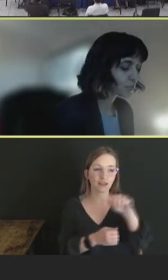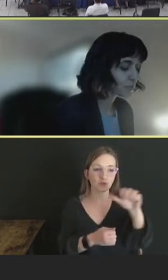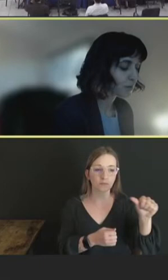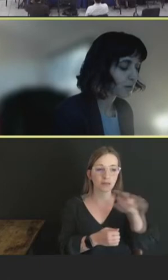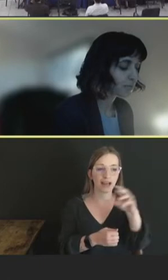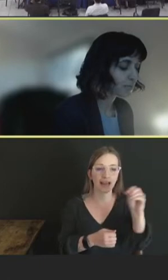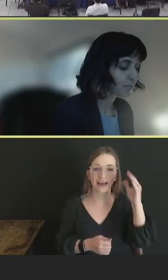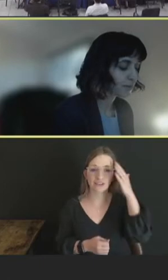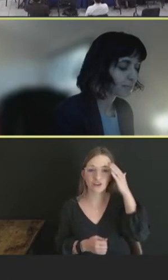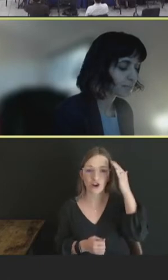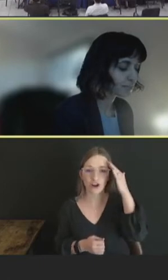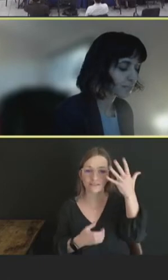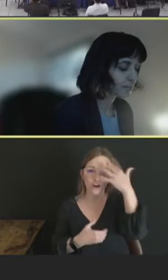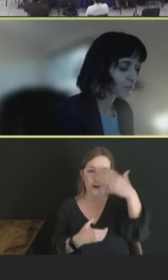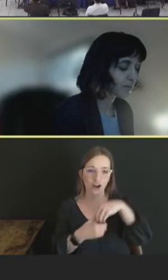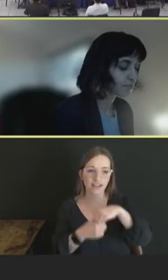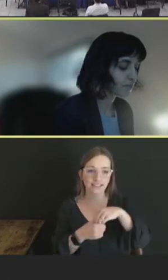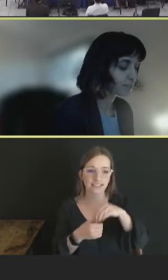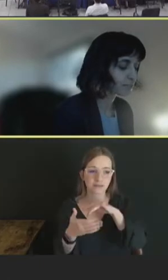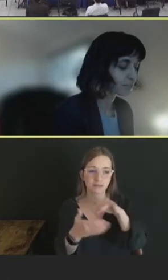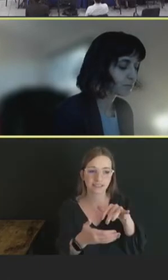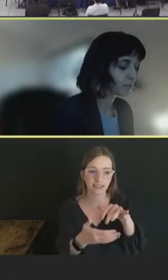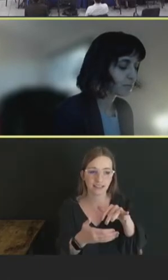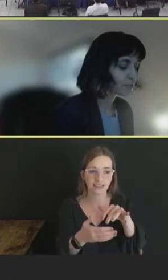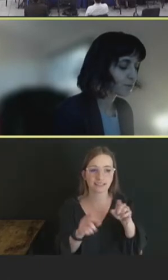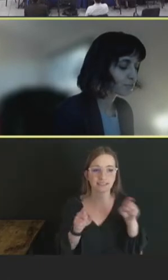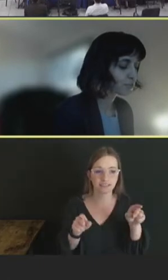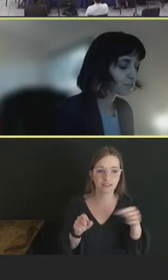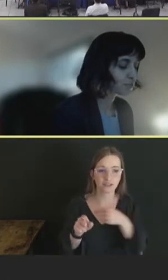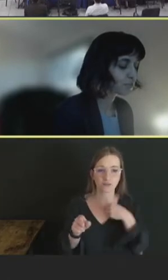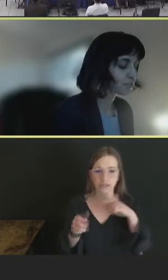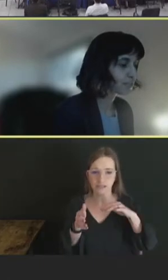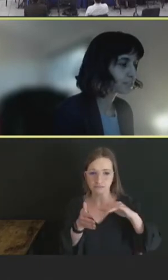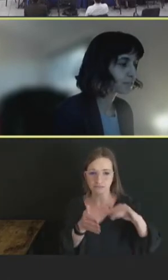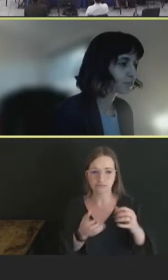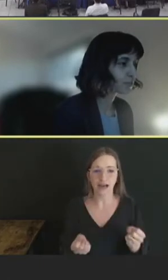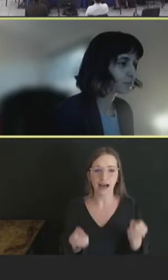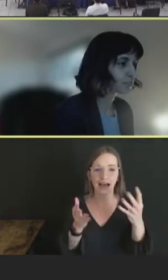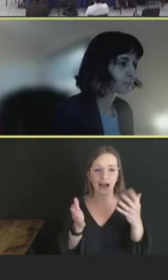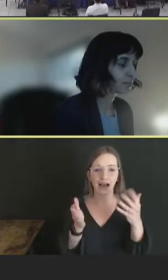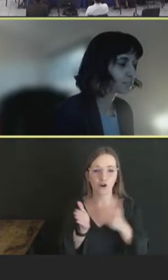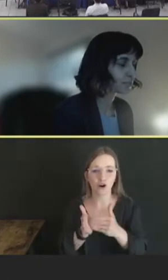aluminum content in vaccines and rate of autism spectrum disorders in several western countries.